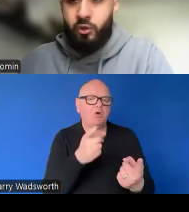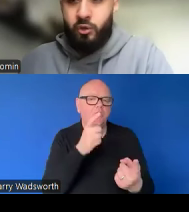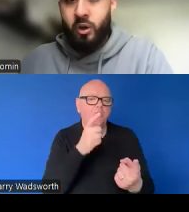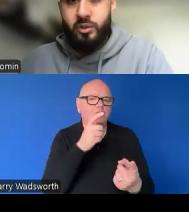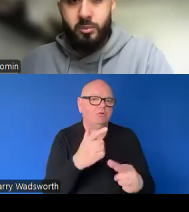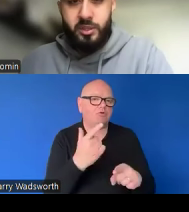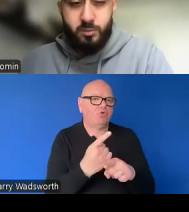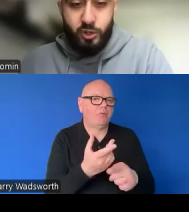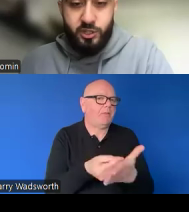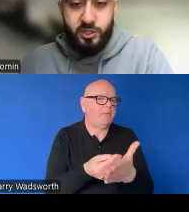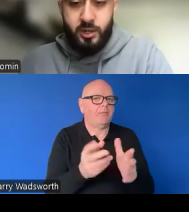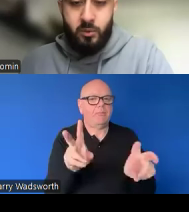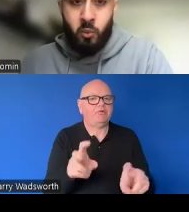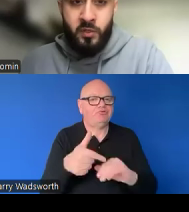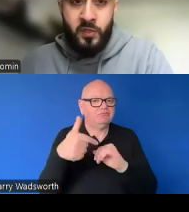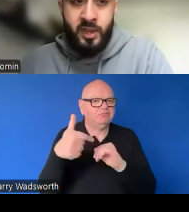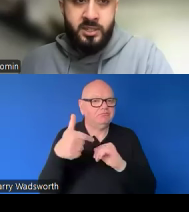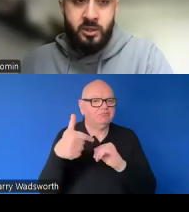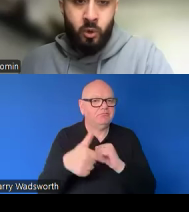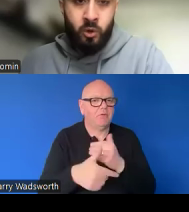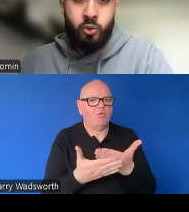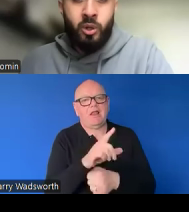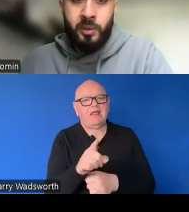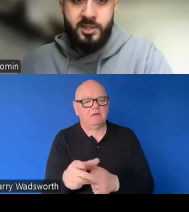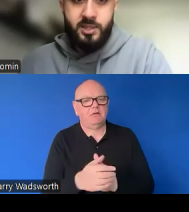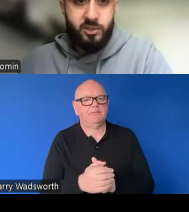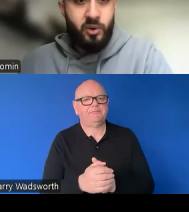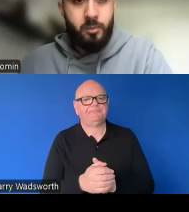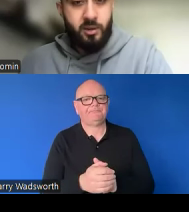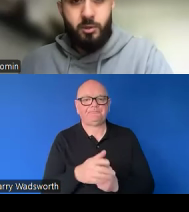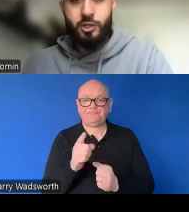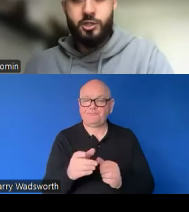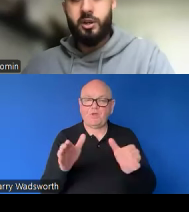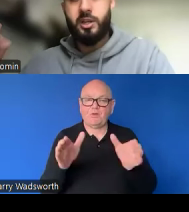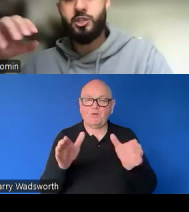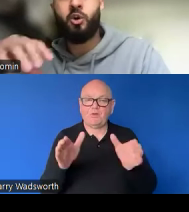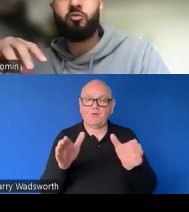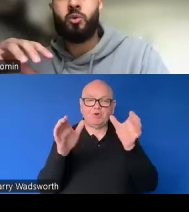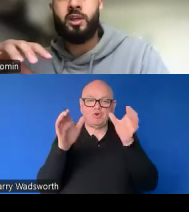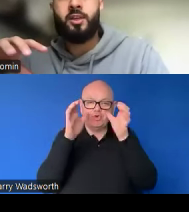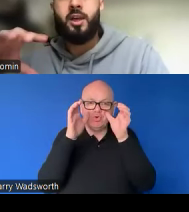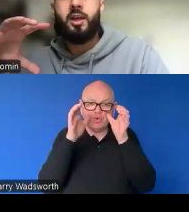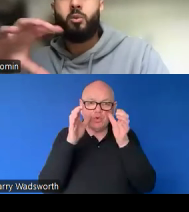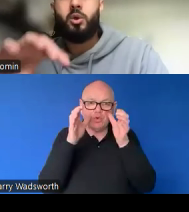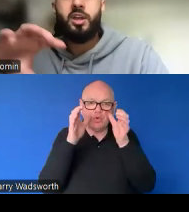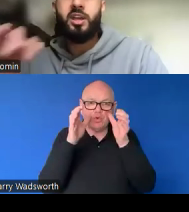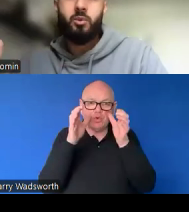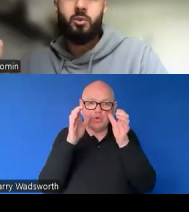You've got some of these budgets. What Google bases these recommended budgets on is with the keywords